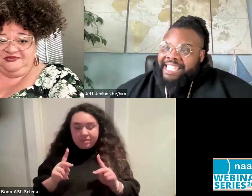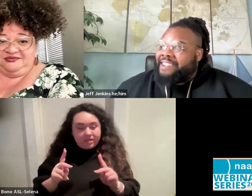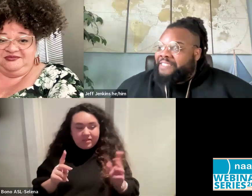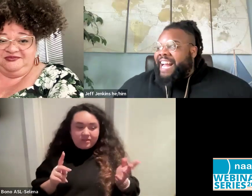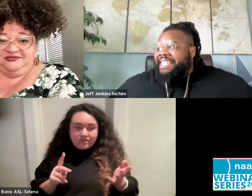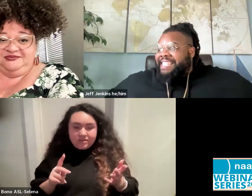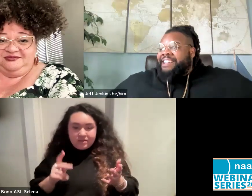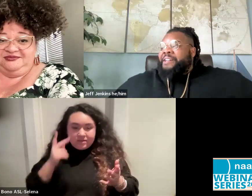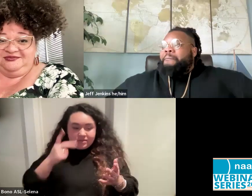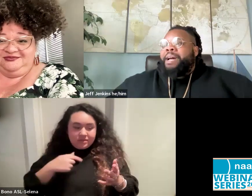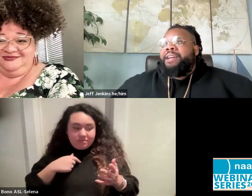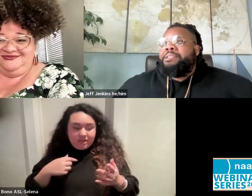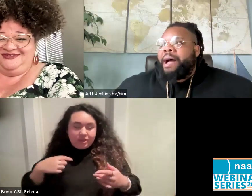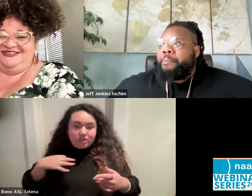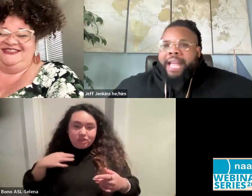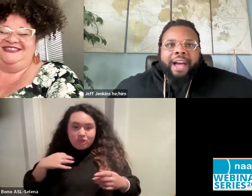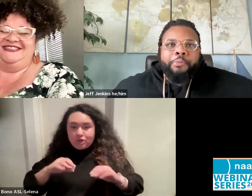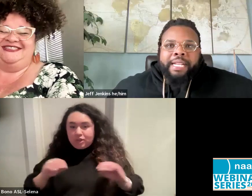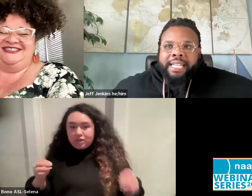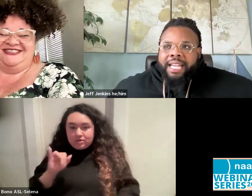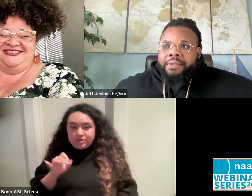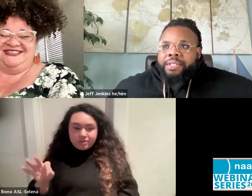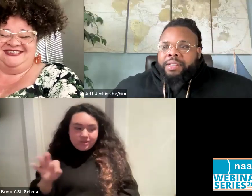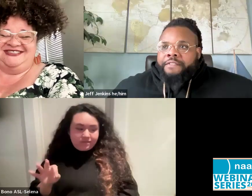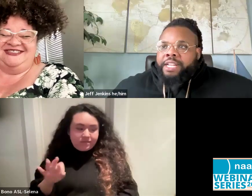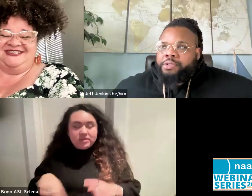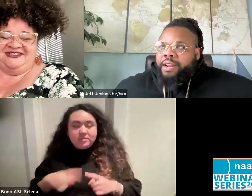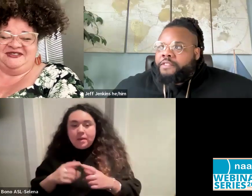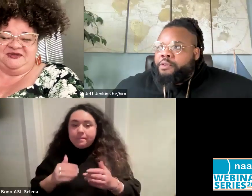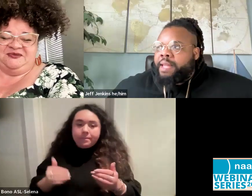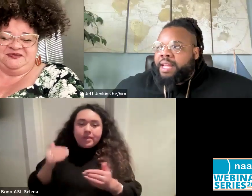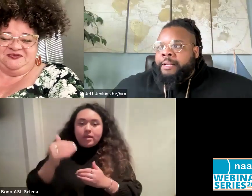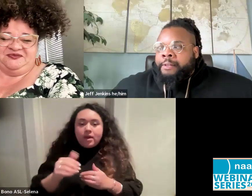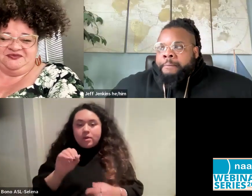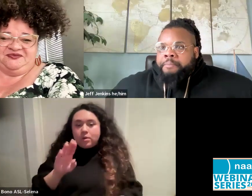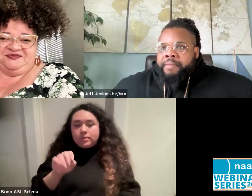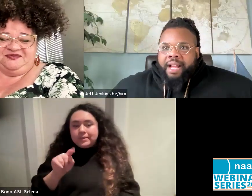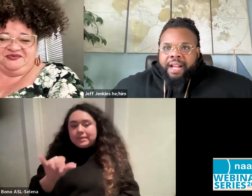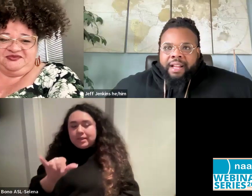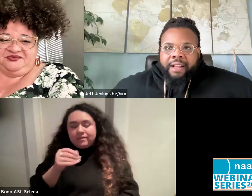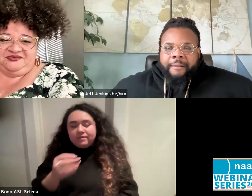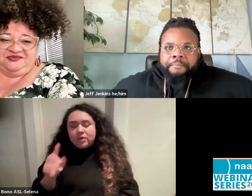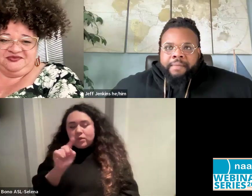Yeah, I gotcha. But it was about beyond obesity, and it was featuring a few men